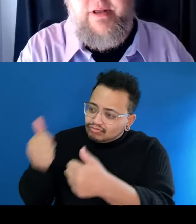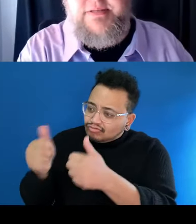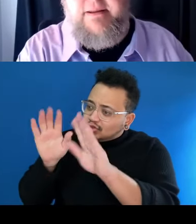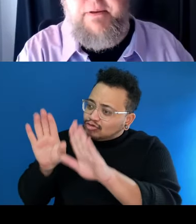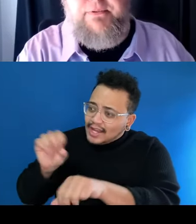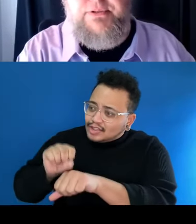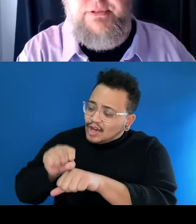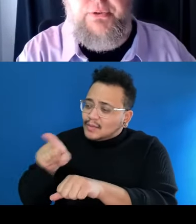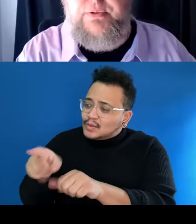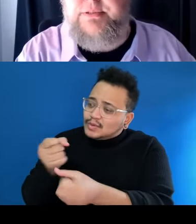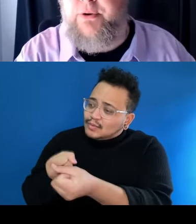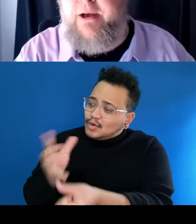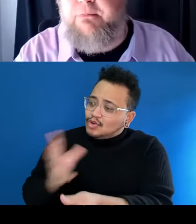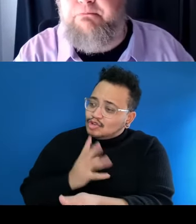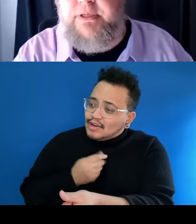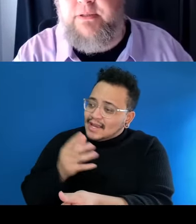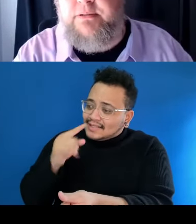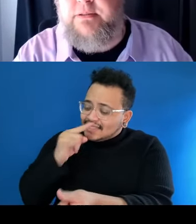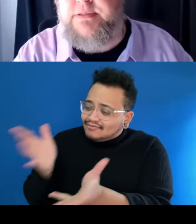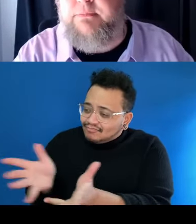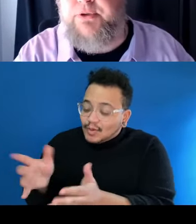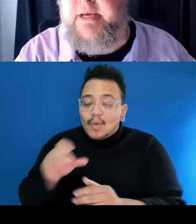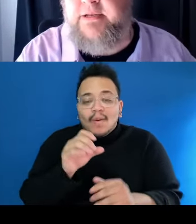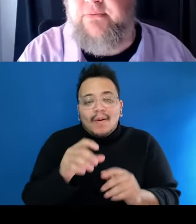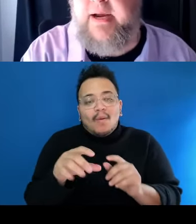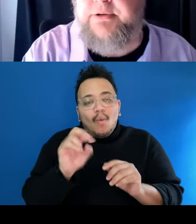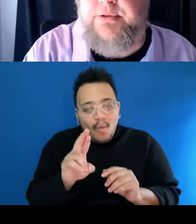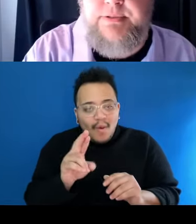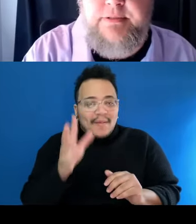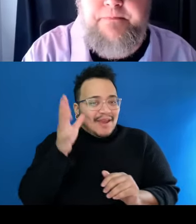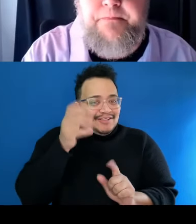What else can people do to help build some protective factors?